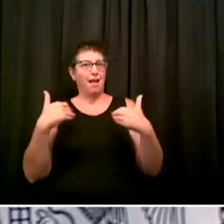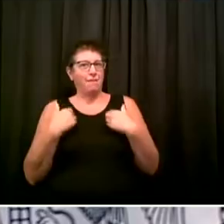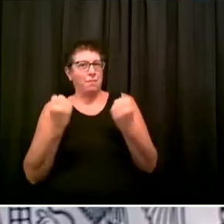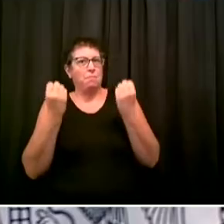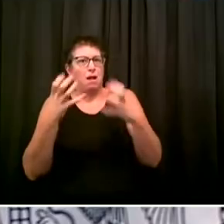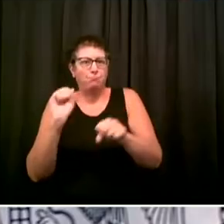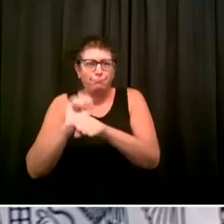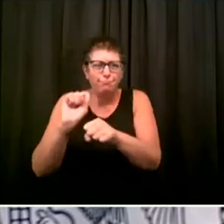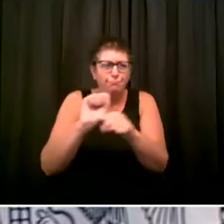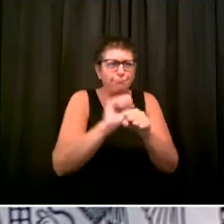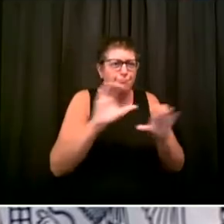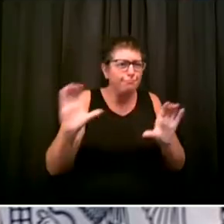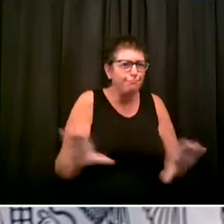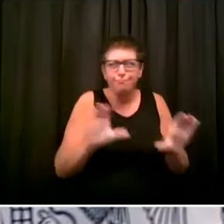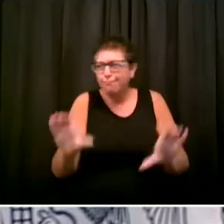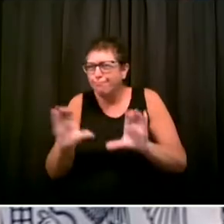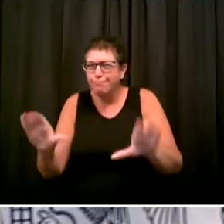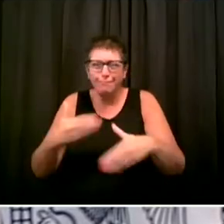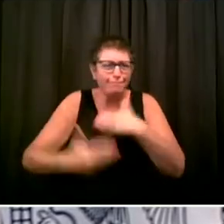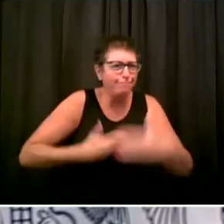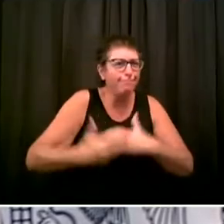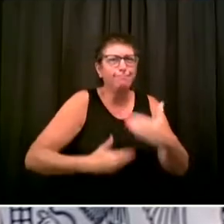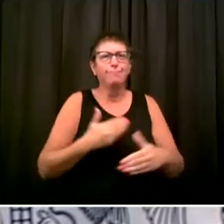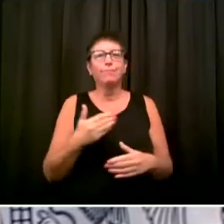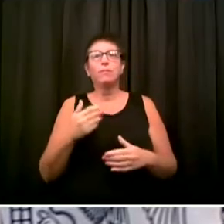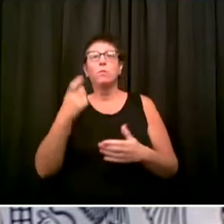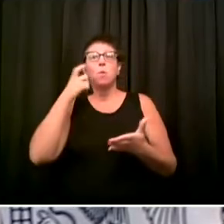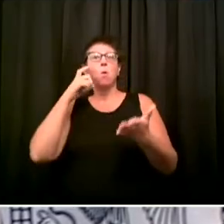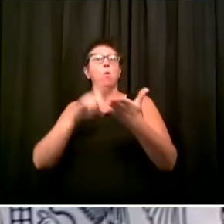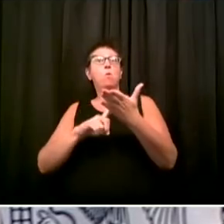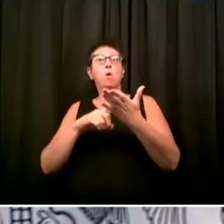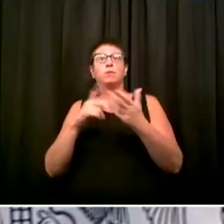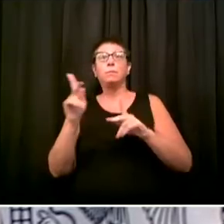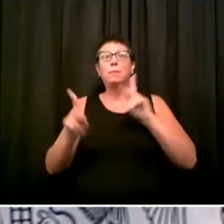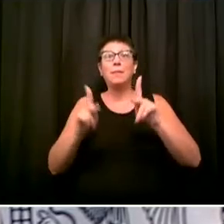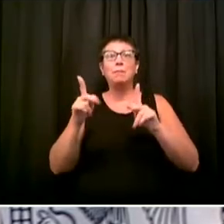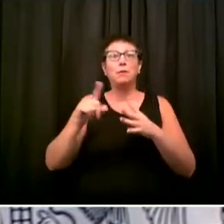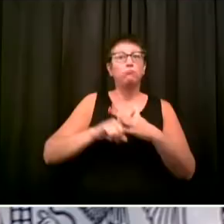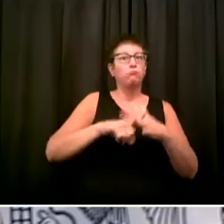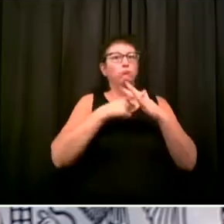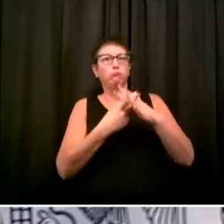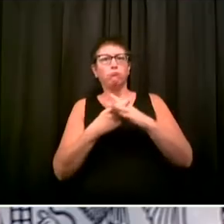WE HAVE A LOT TO DO BUT ALL